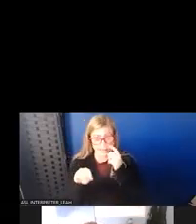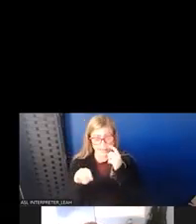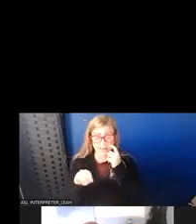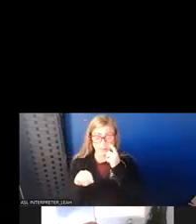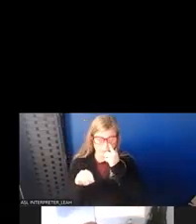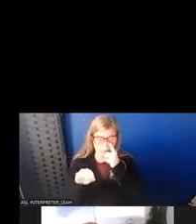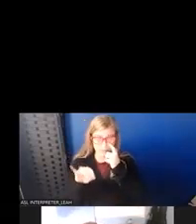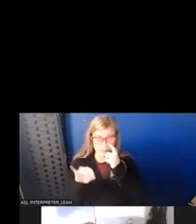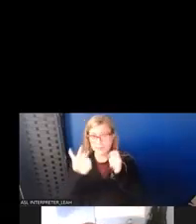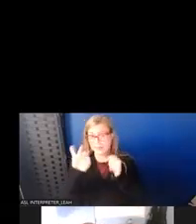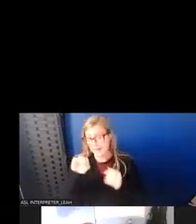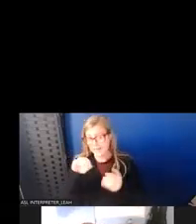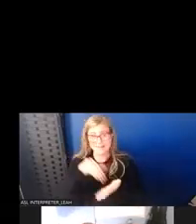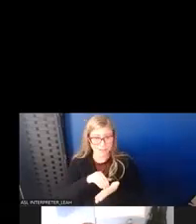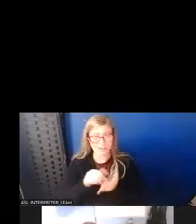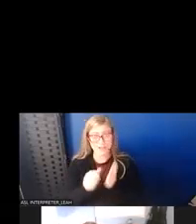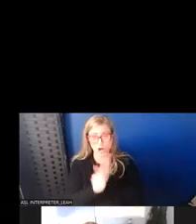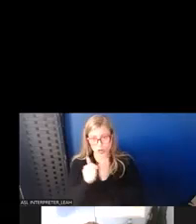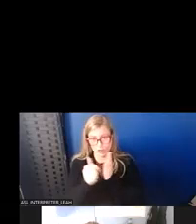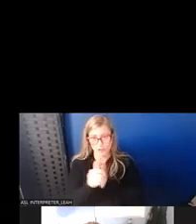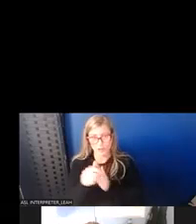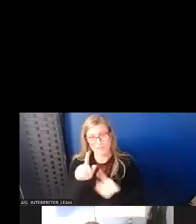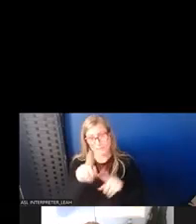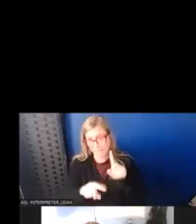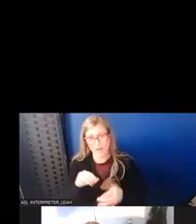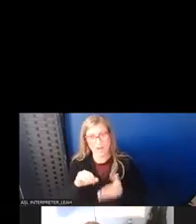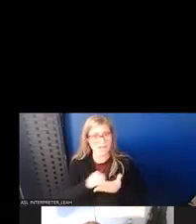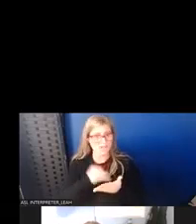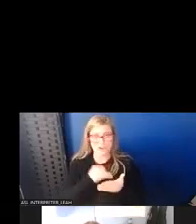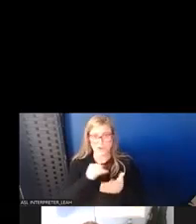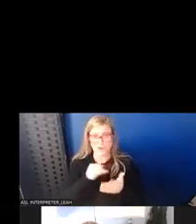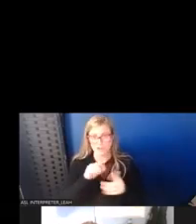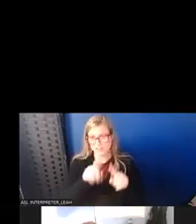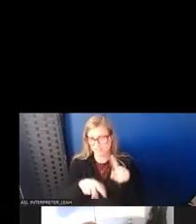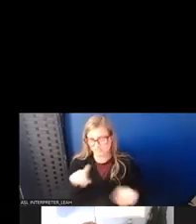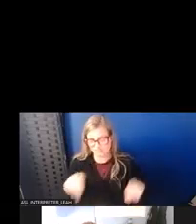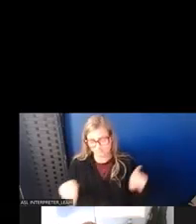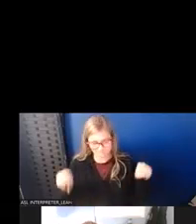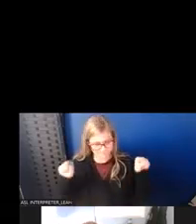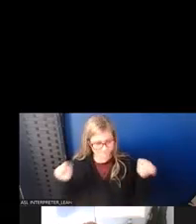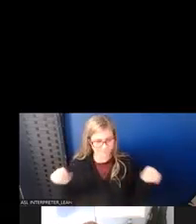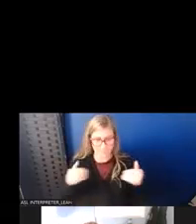And they looked at the role of each of the authors on these papers.